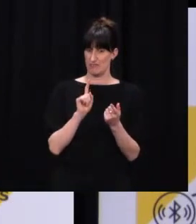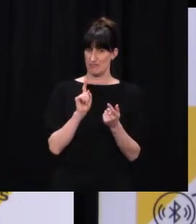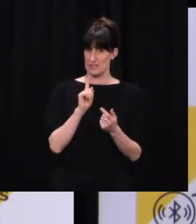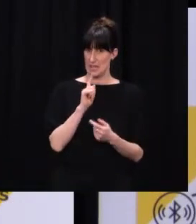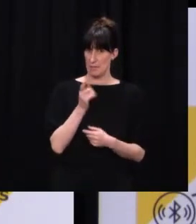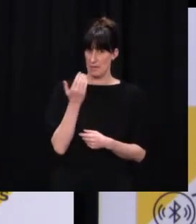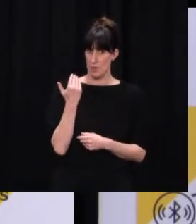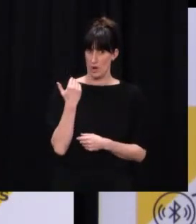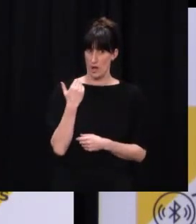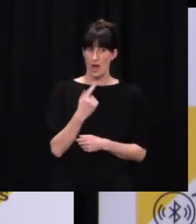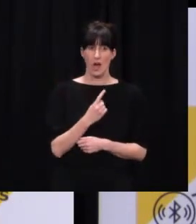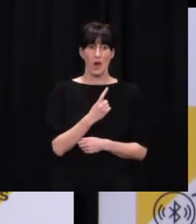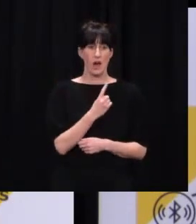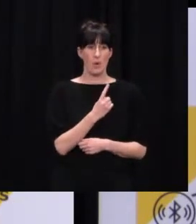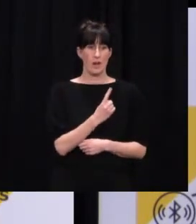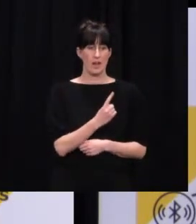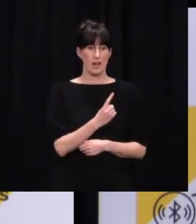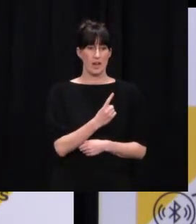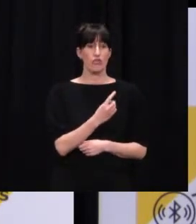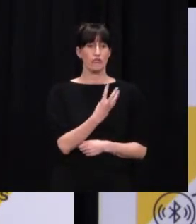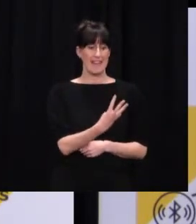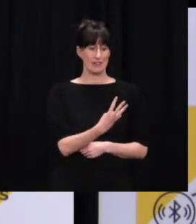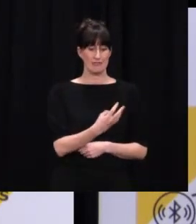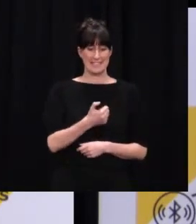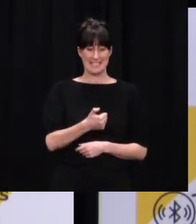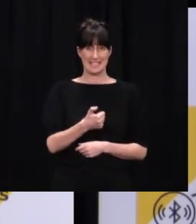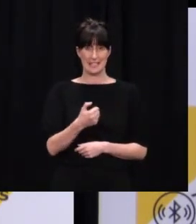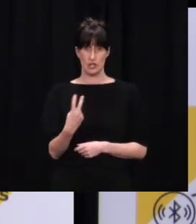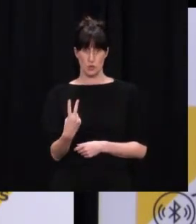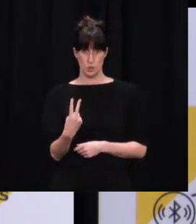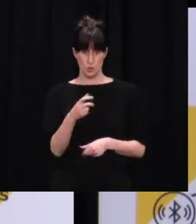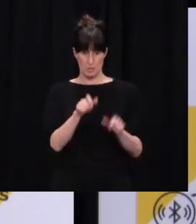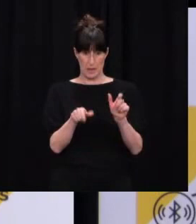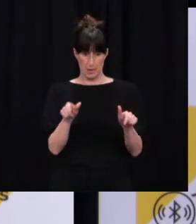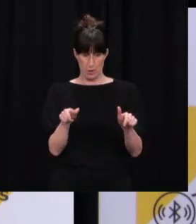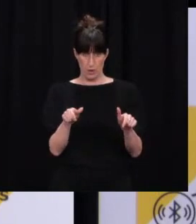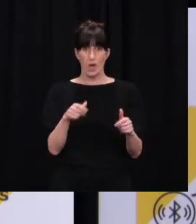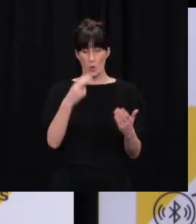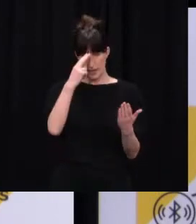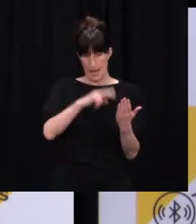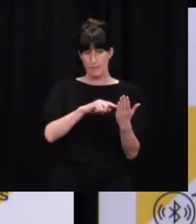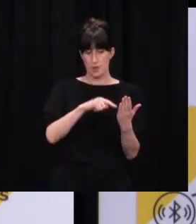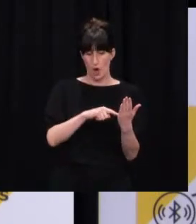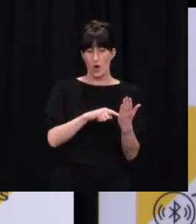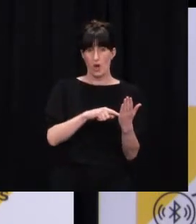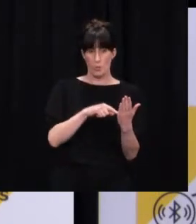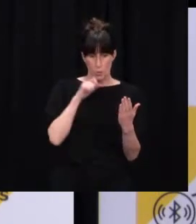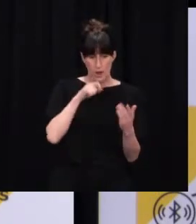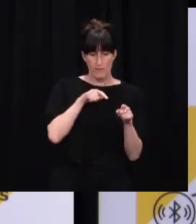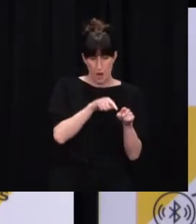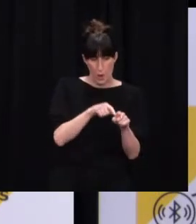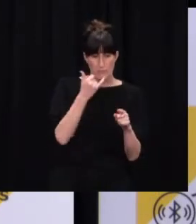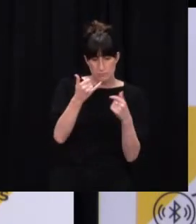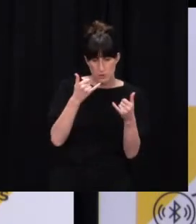contacts? >>I gave the number